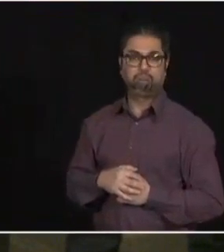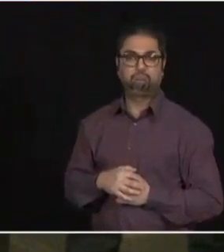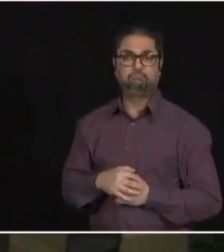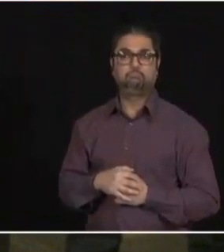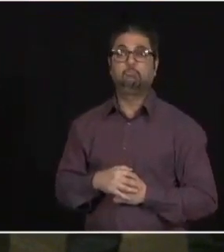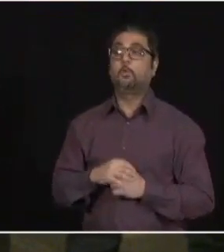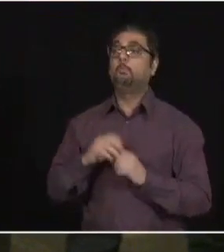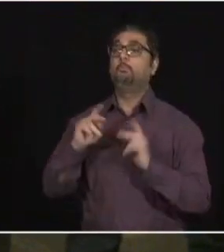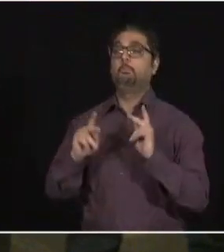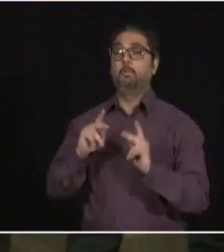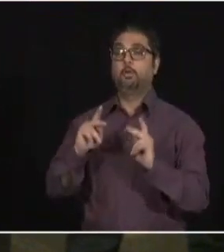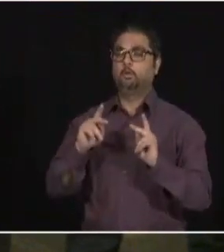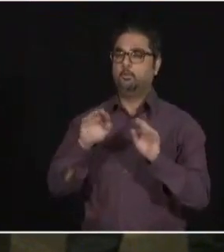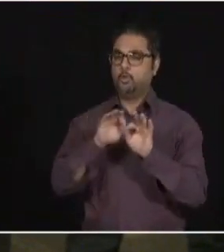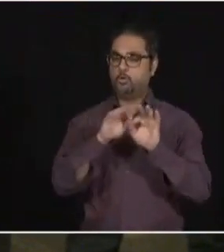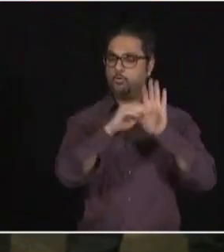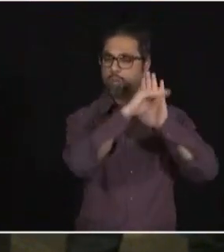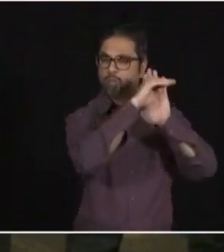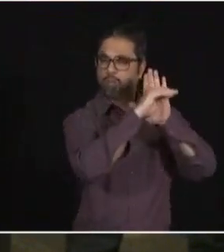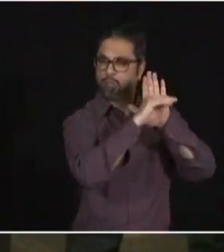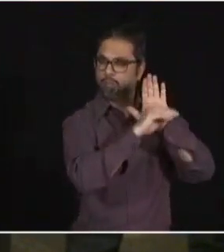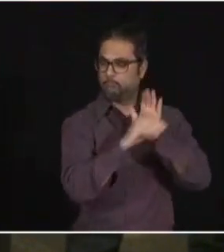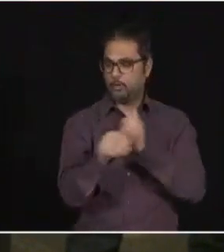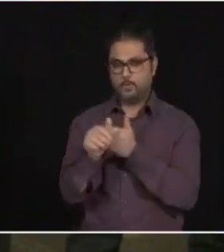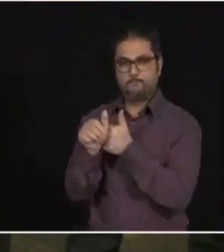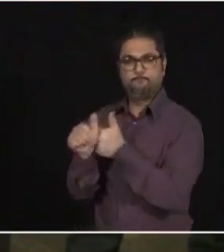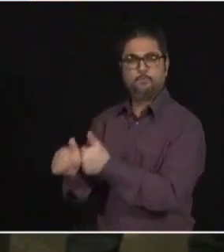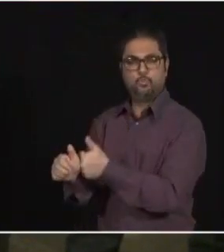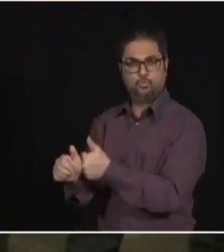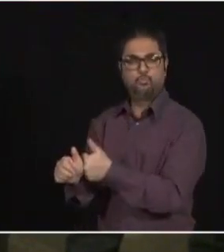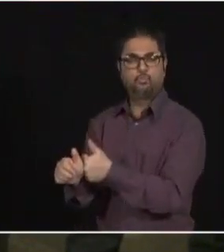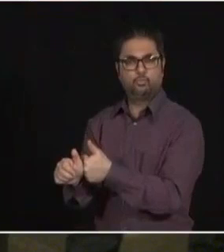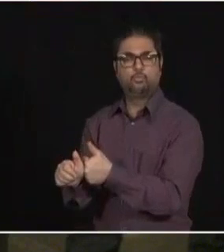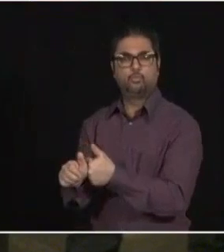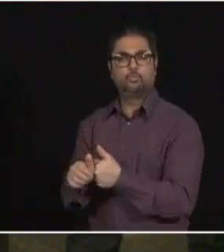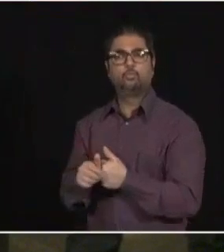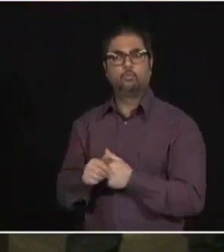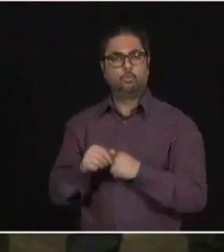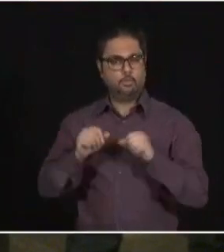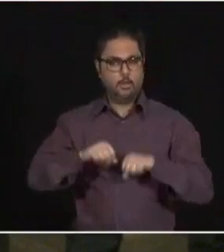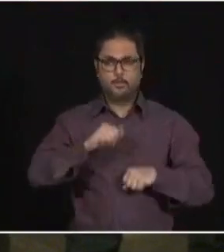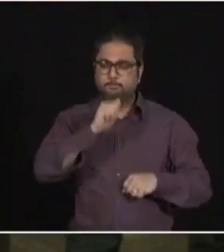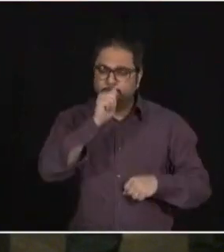that the Chief Medical Officer has put out there, we're going to get through this.